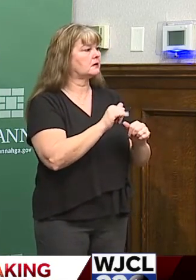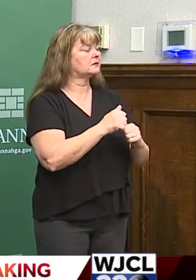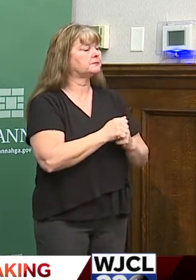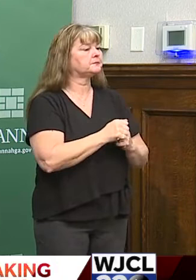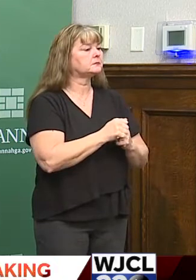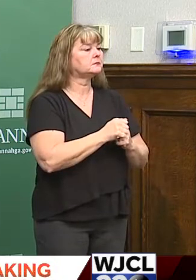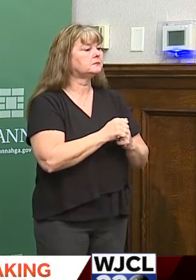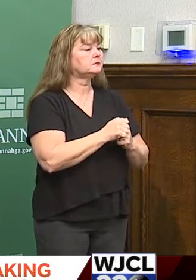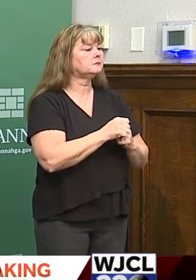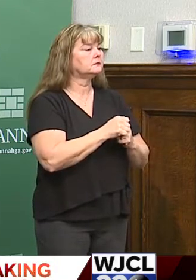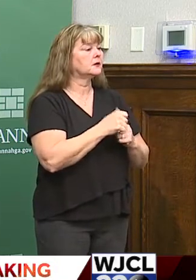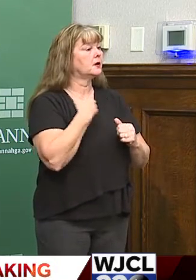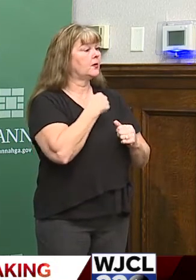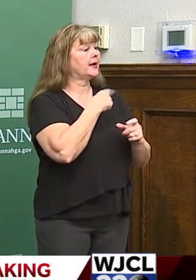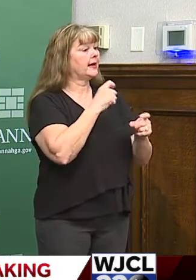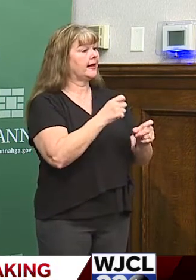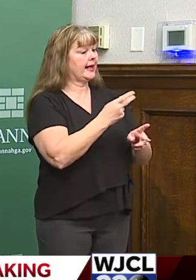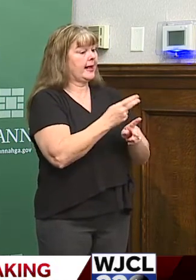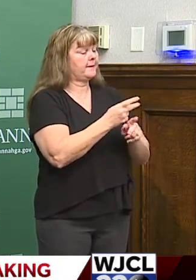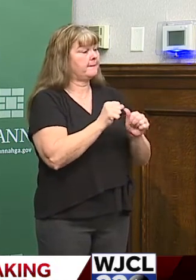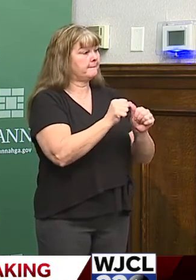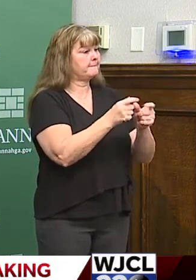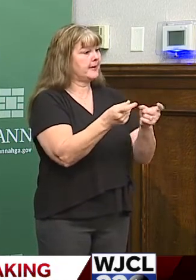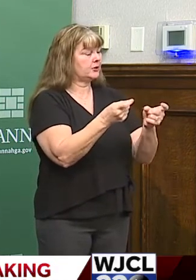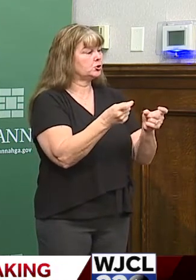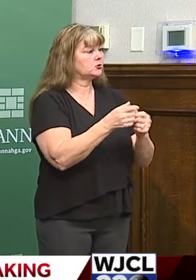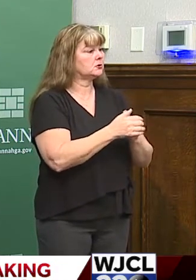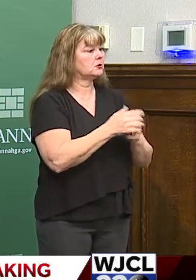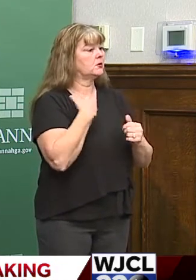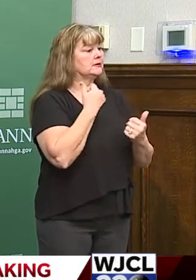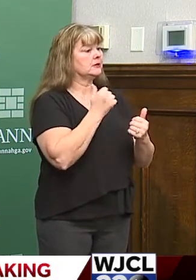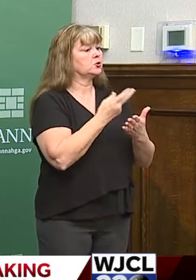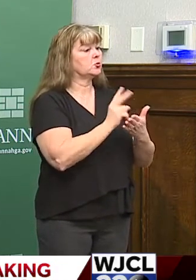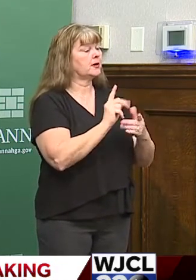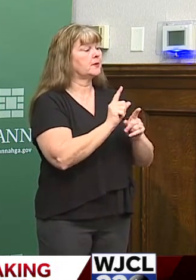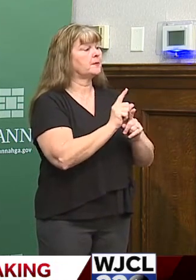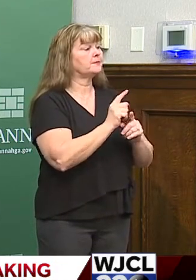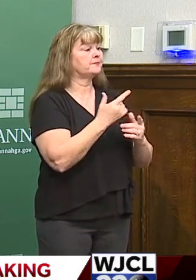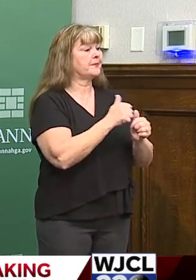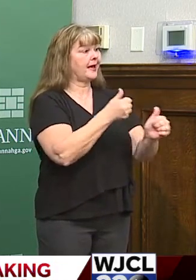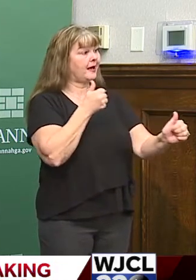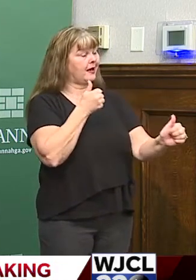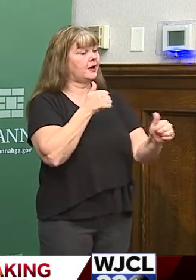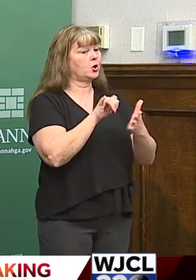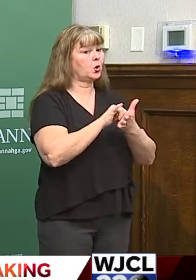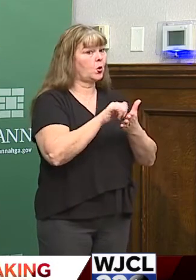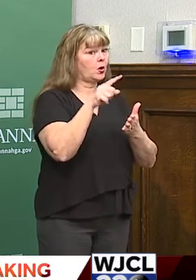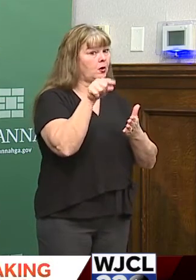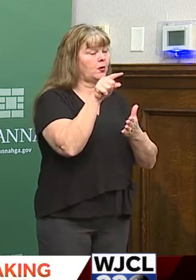AGAIN, WE'RE TRYING OUR BEST TO BE ABLE TO STEM THAT TIDE. AS LONG AS WE KEEP IT MADGEABLE.